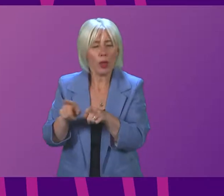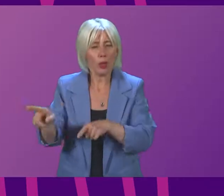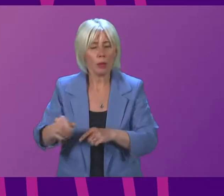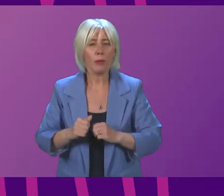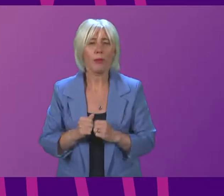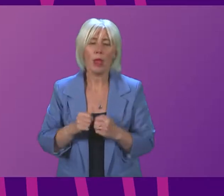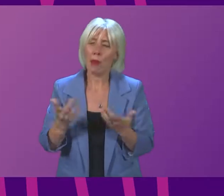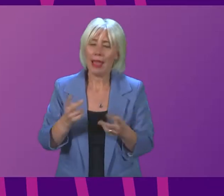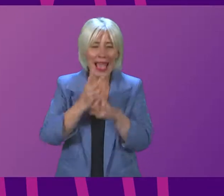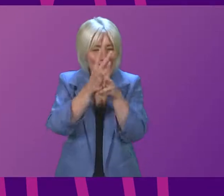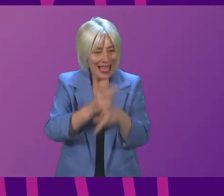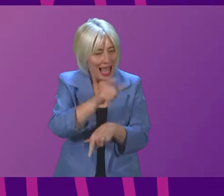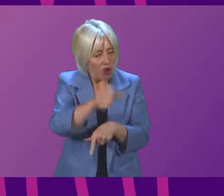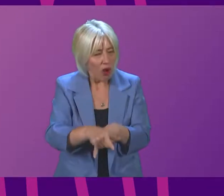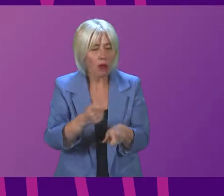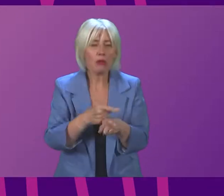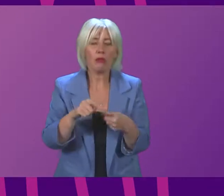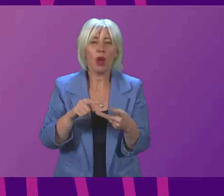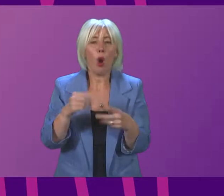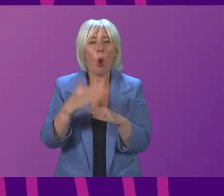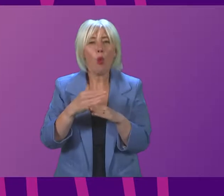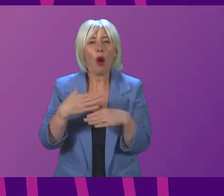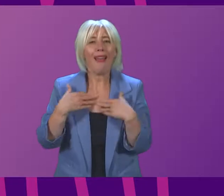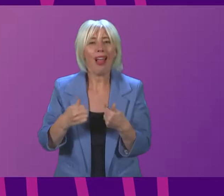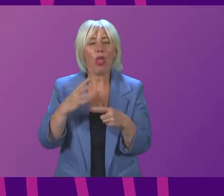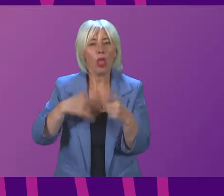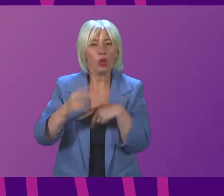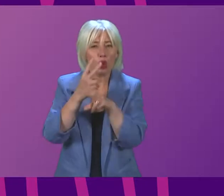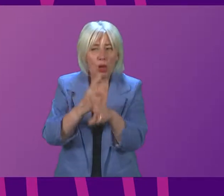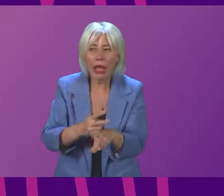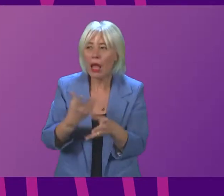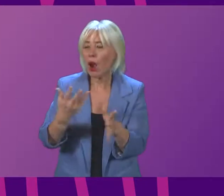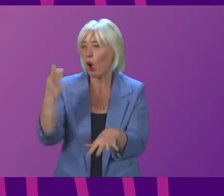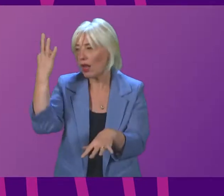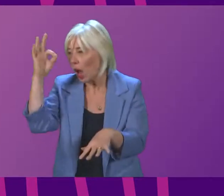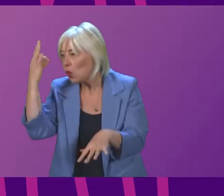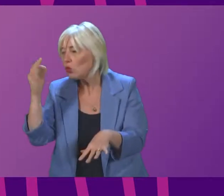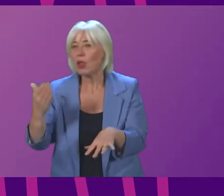whether carers or people working in health and social care, councils, businesses or community